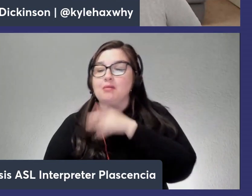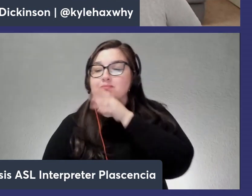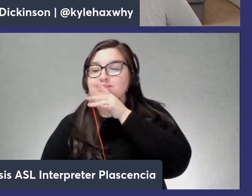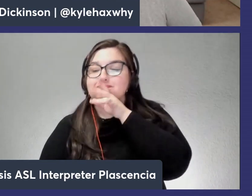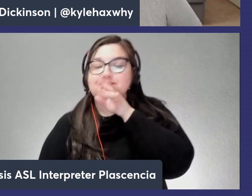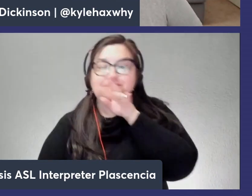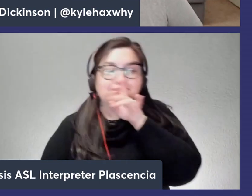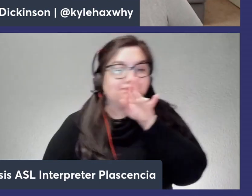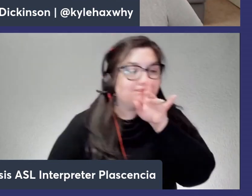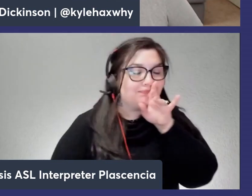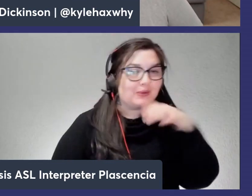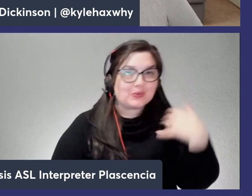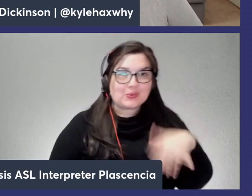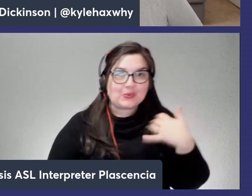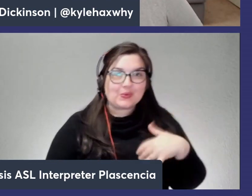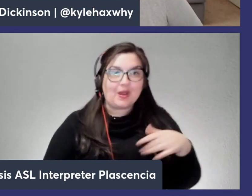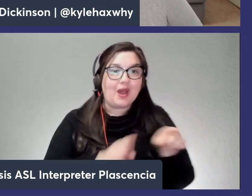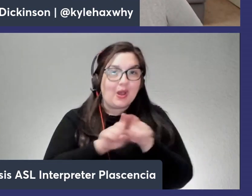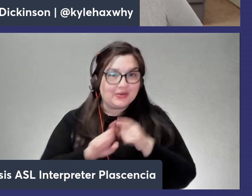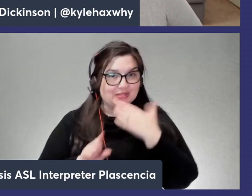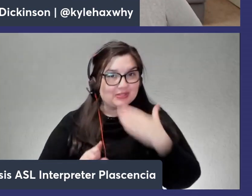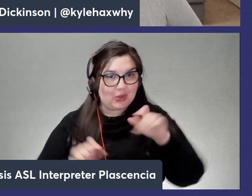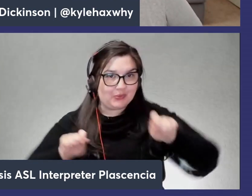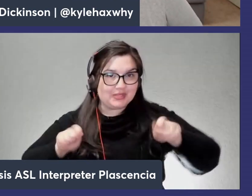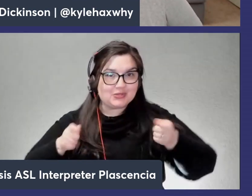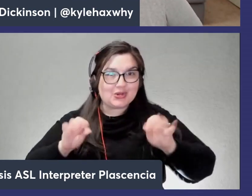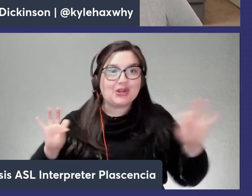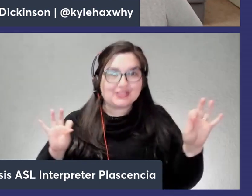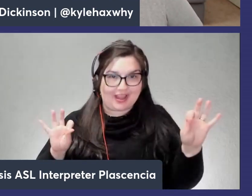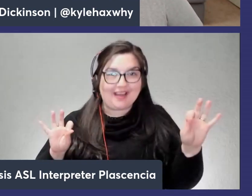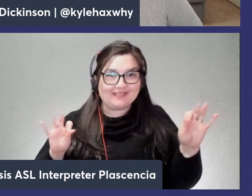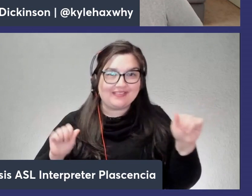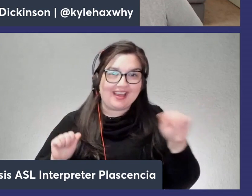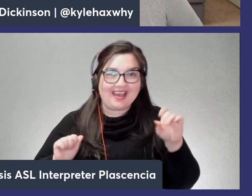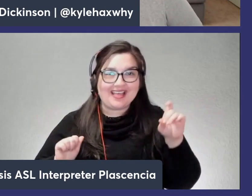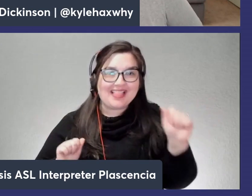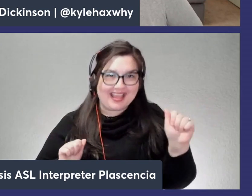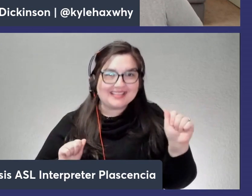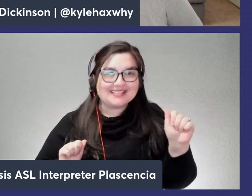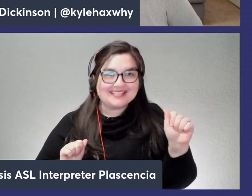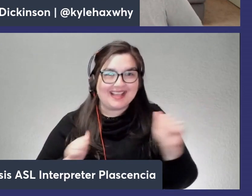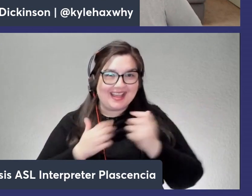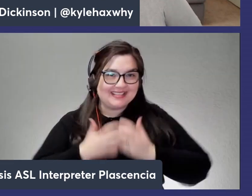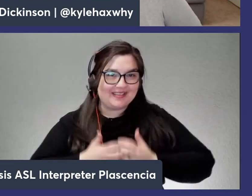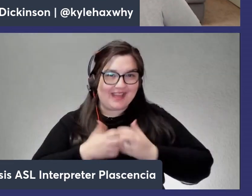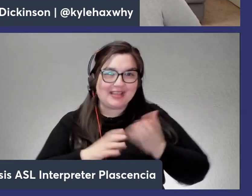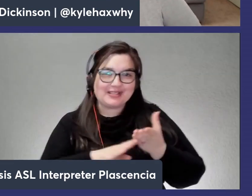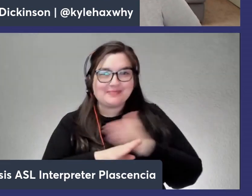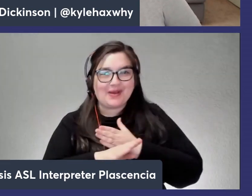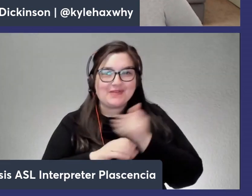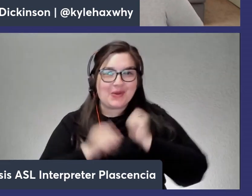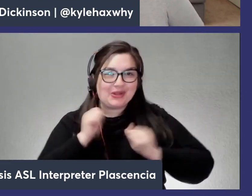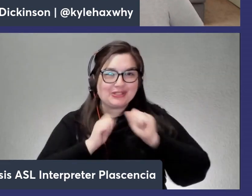it's good that we turned off all of our Alexa devices before starting our show. That is true. Hey, and I'm gonna jump in here.